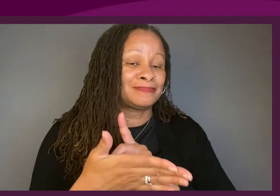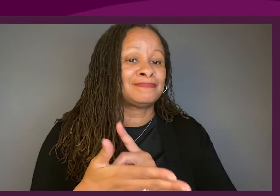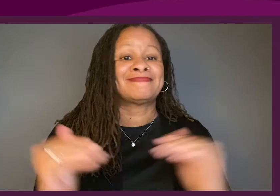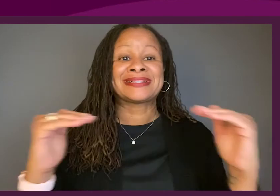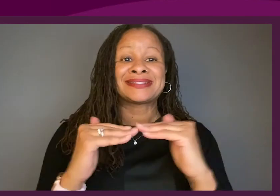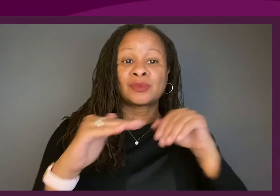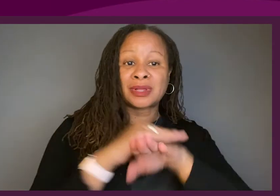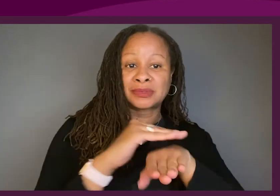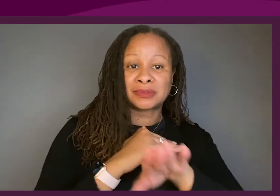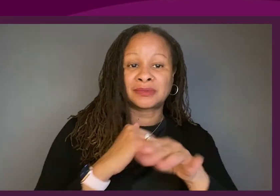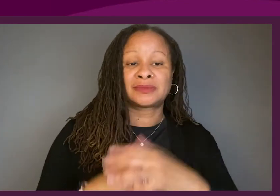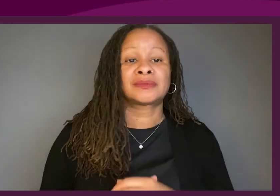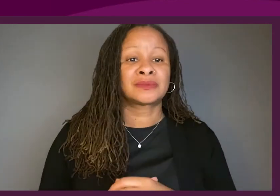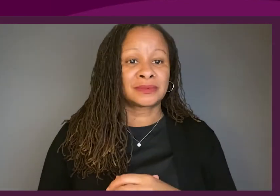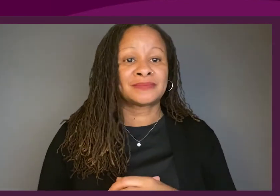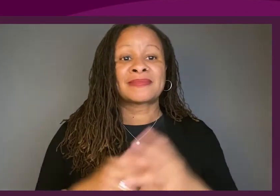There are no waivers to that.